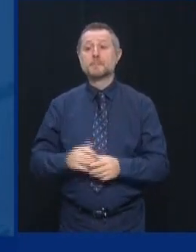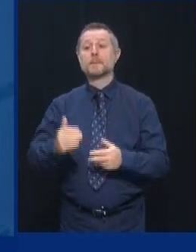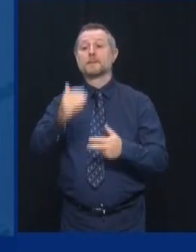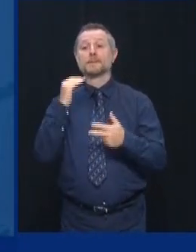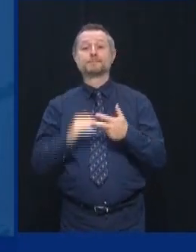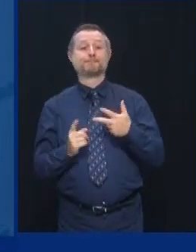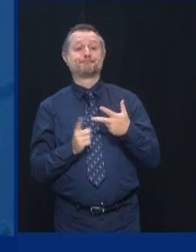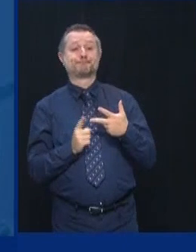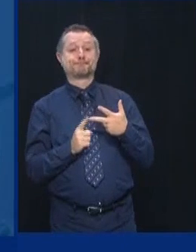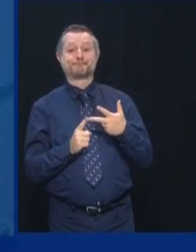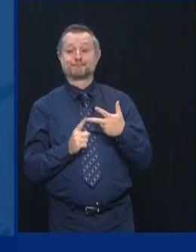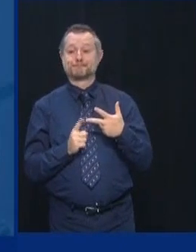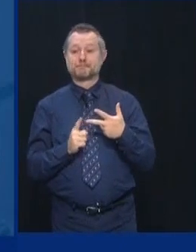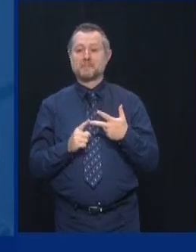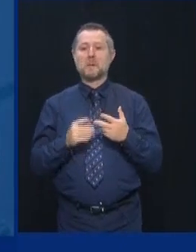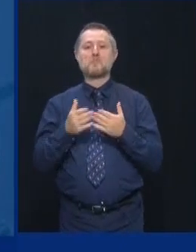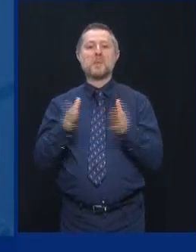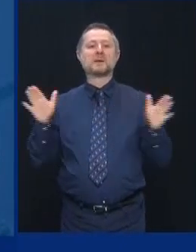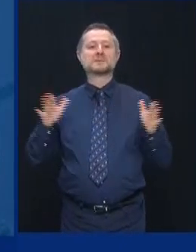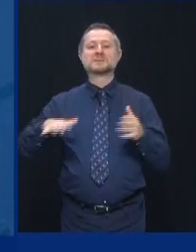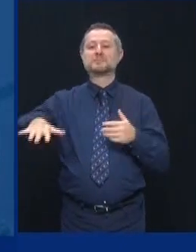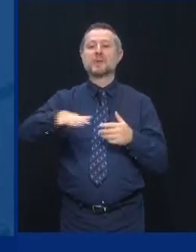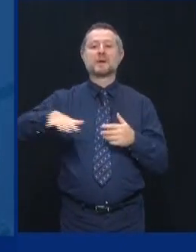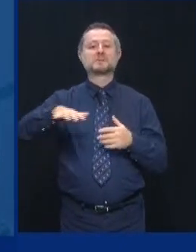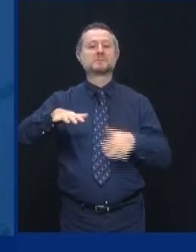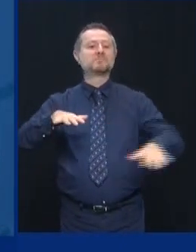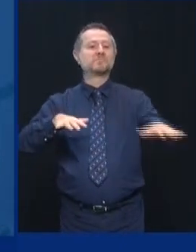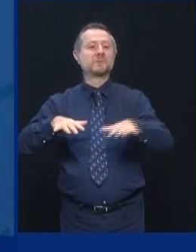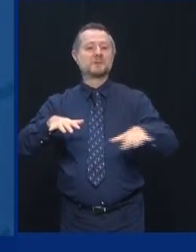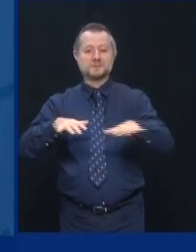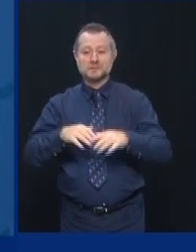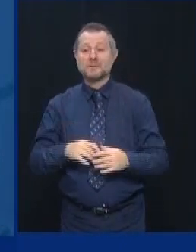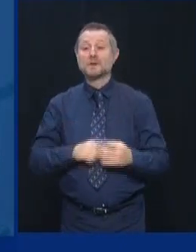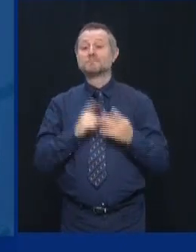YOU KNOW WHAT HAPPENS HERE. YOU'VE SEEN IT OVER AND OVER AGAIN.